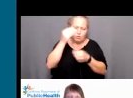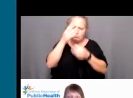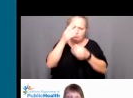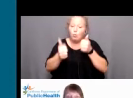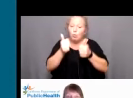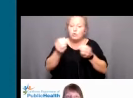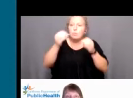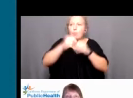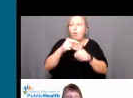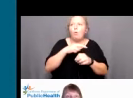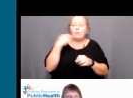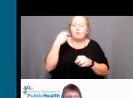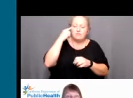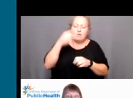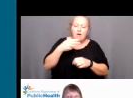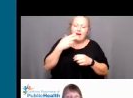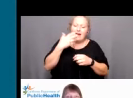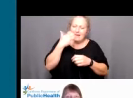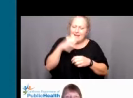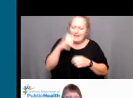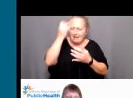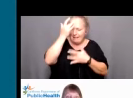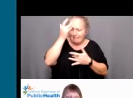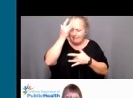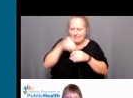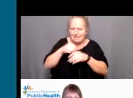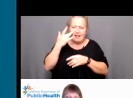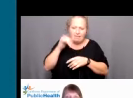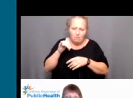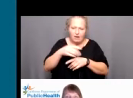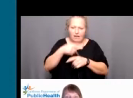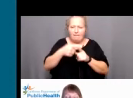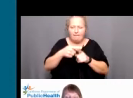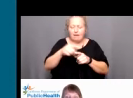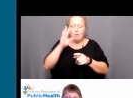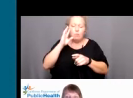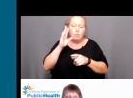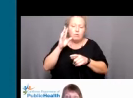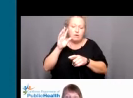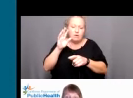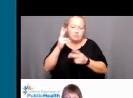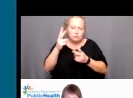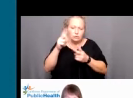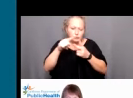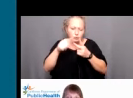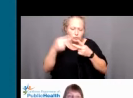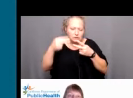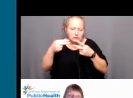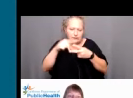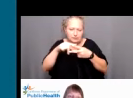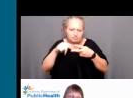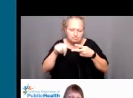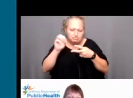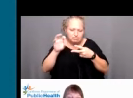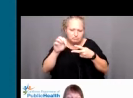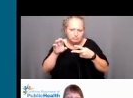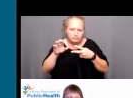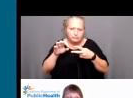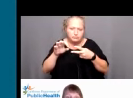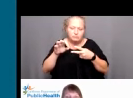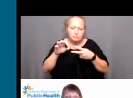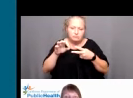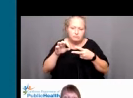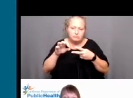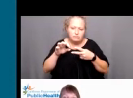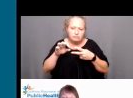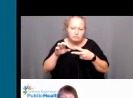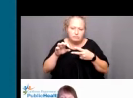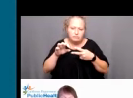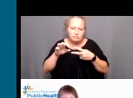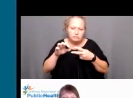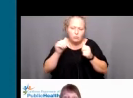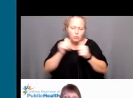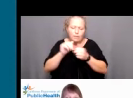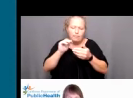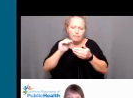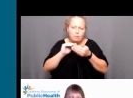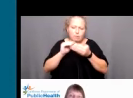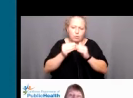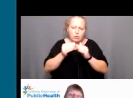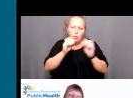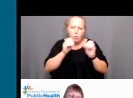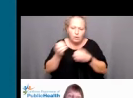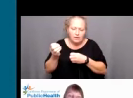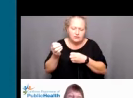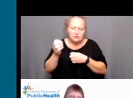in California, then we will hear from Eulalia Mendoza and Josefino Cervantes, with the Mixteco Indigena community organizing project or MICOP along